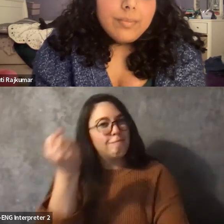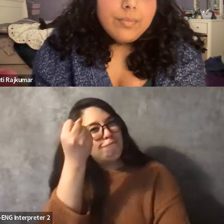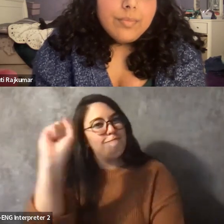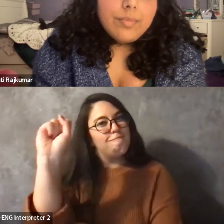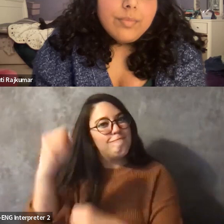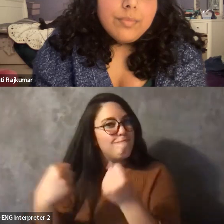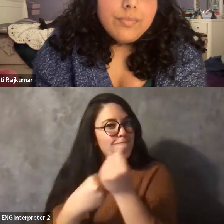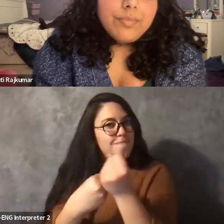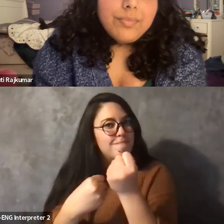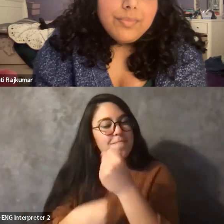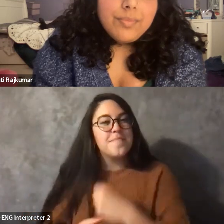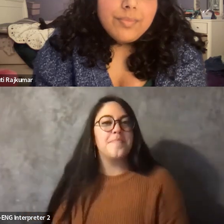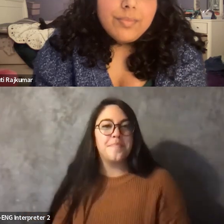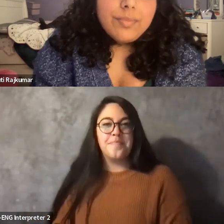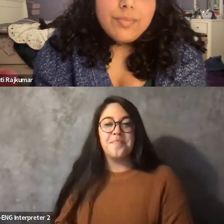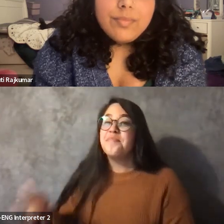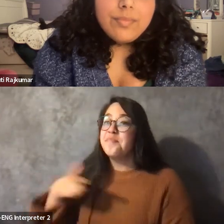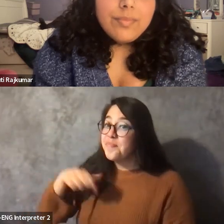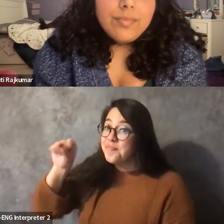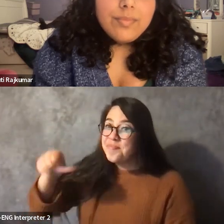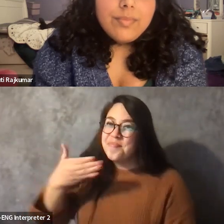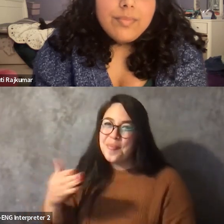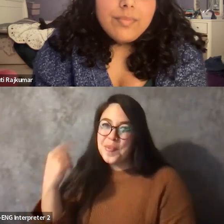Yeah. Thanks for your question.